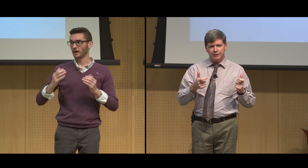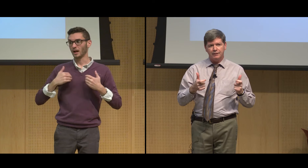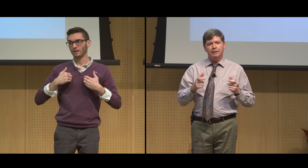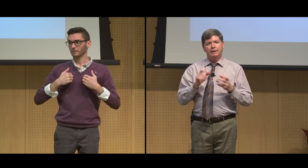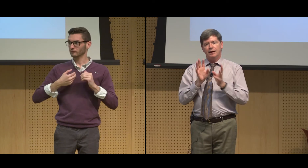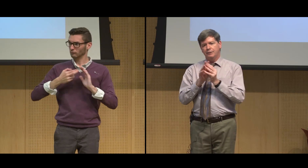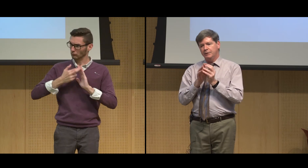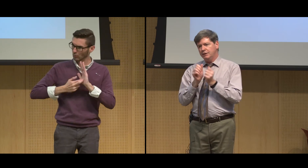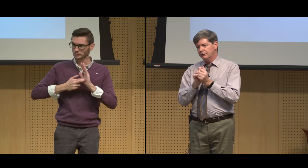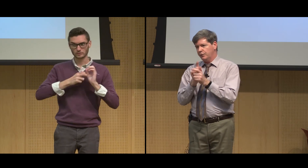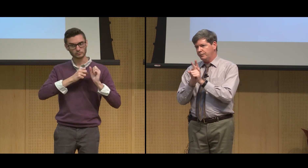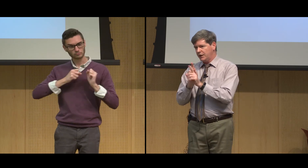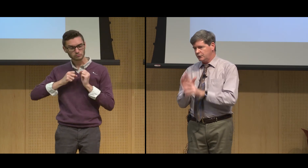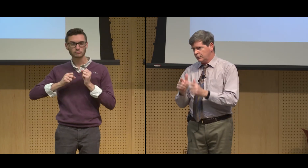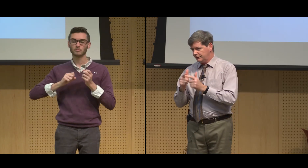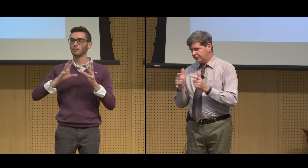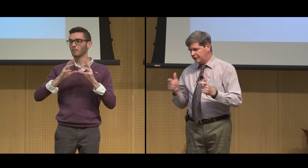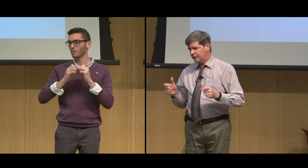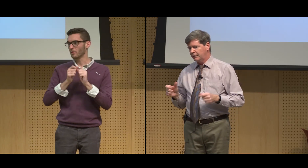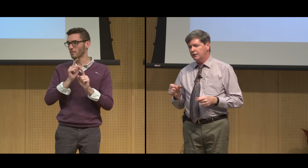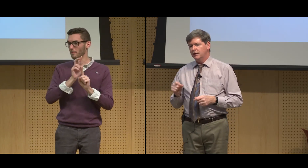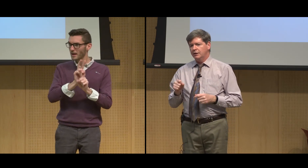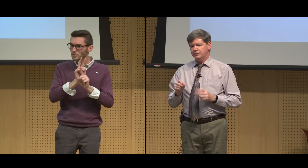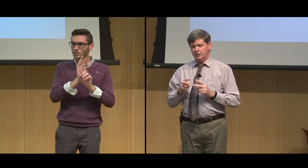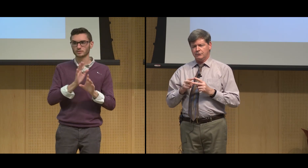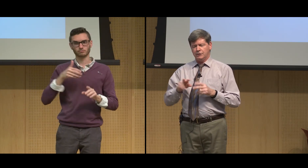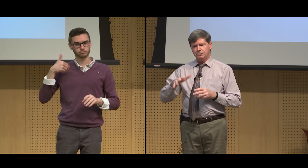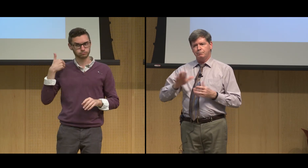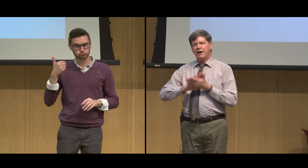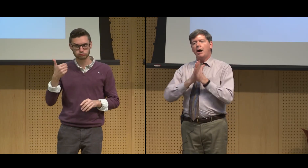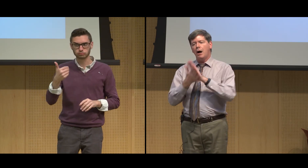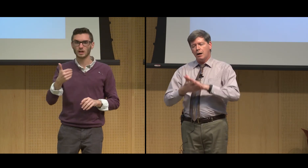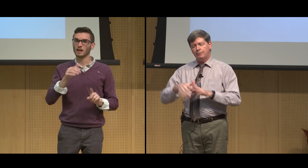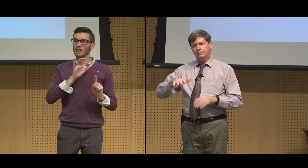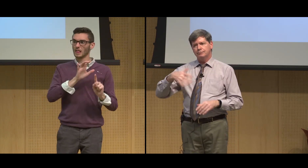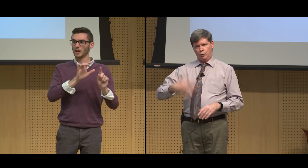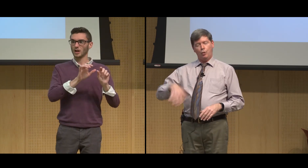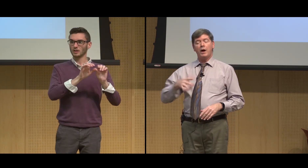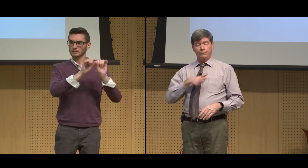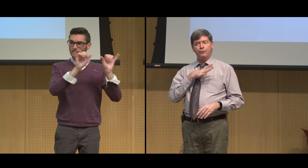and the meetings with mentors, et cetera. It's--it's become quite formal,